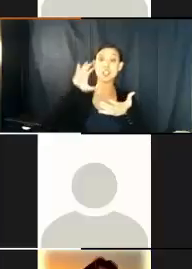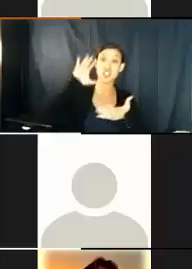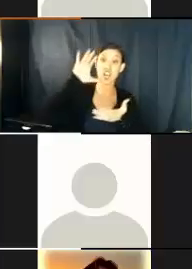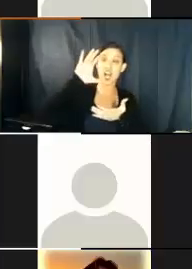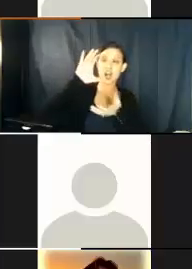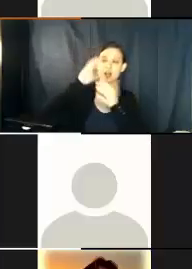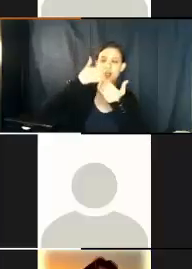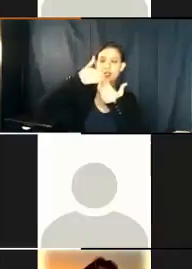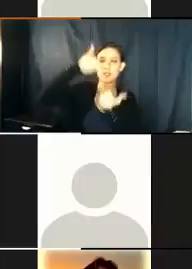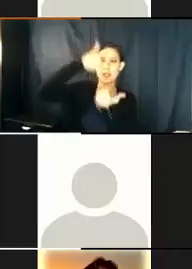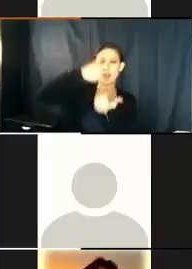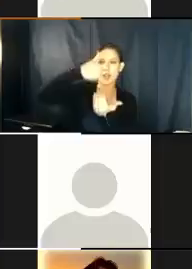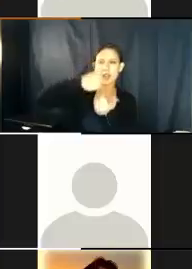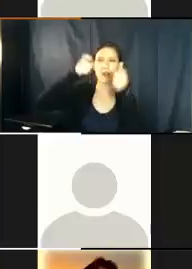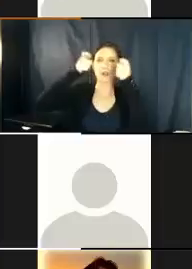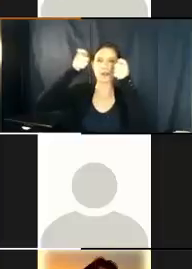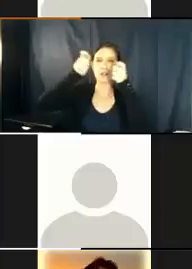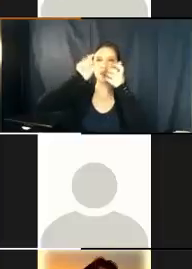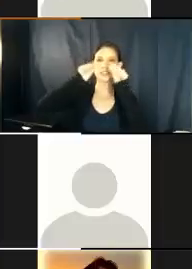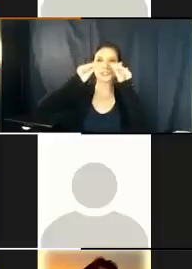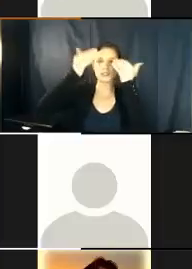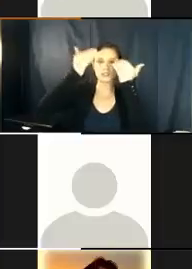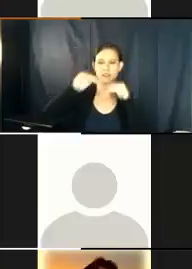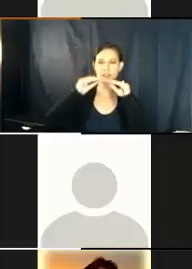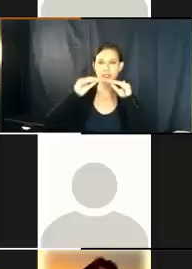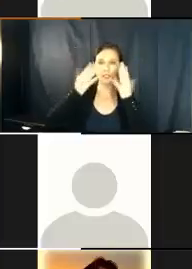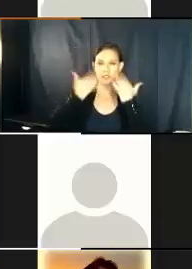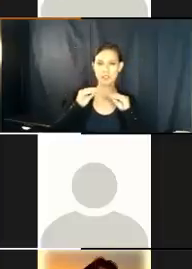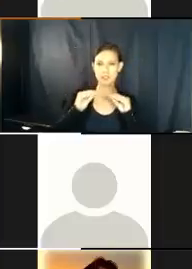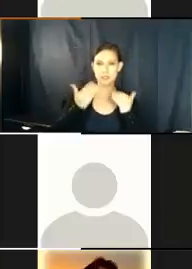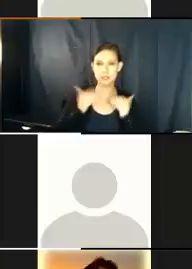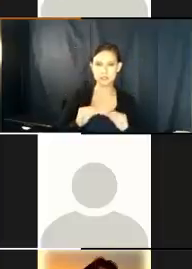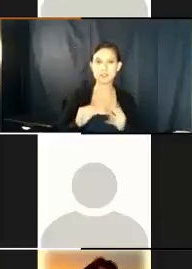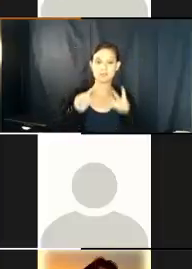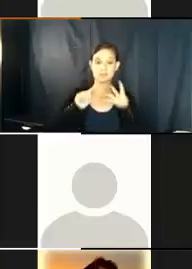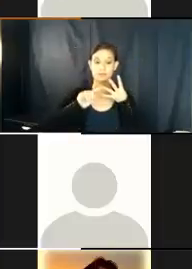Building on prior knowledge has two things does the student need to repeat something that they can already master?